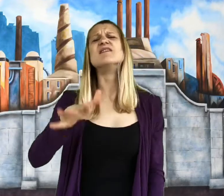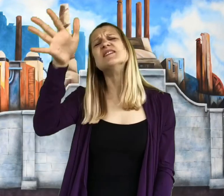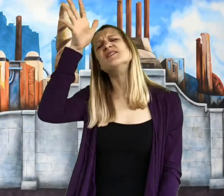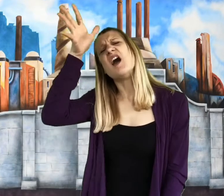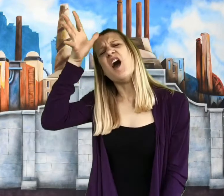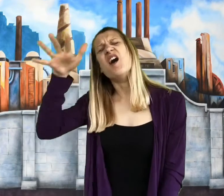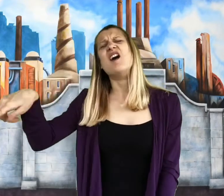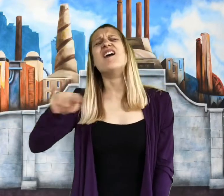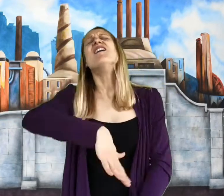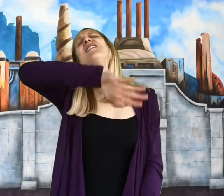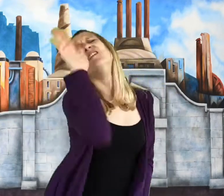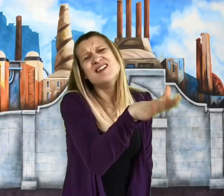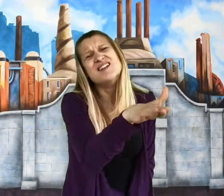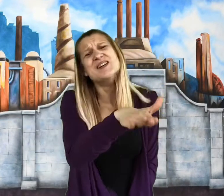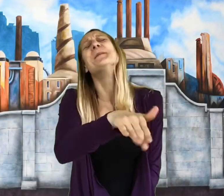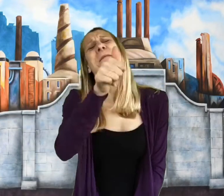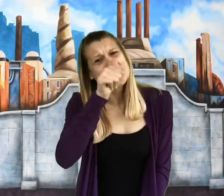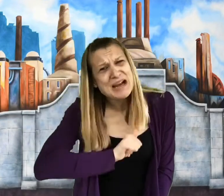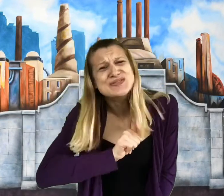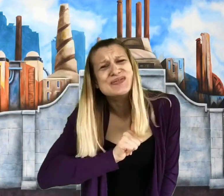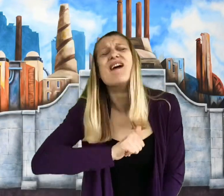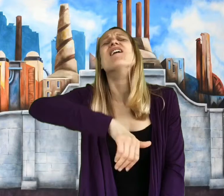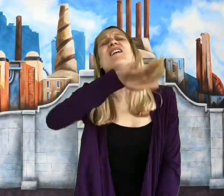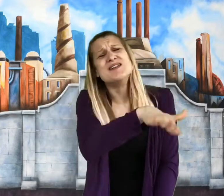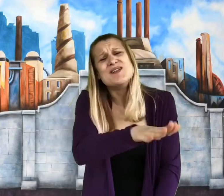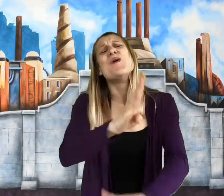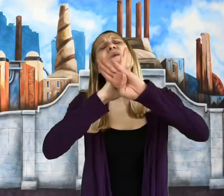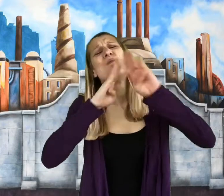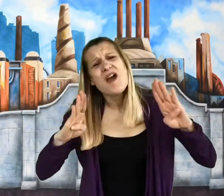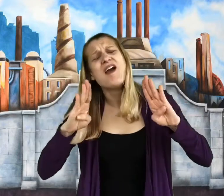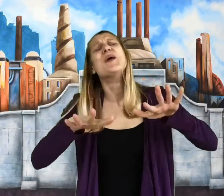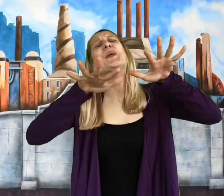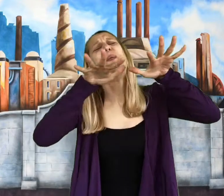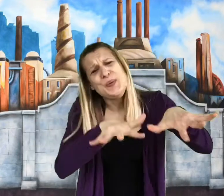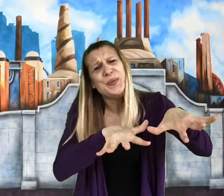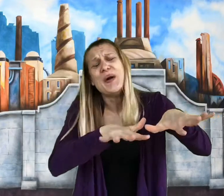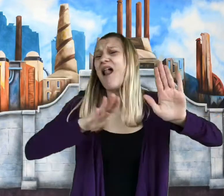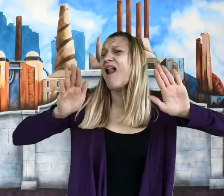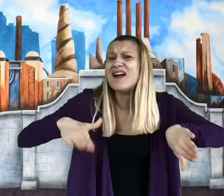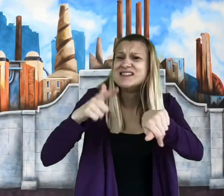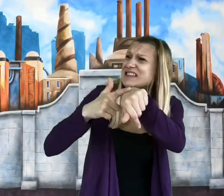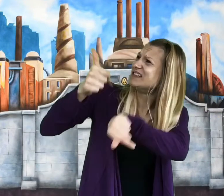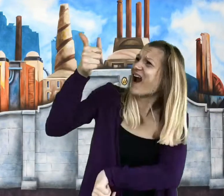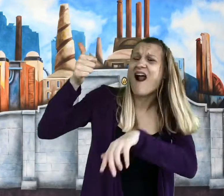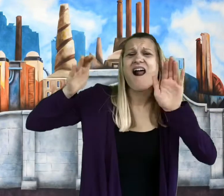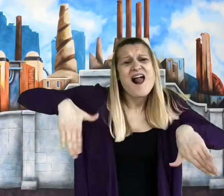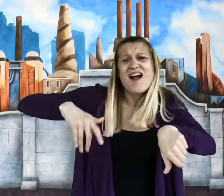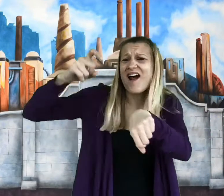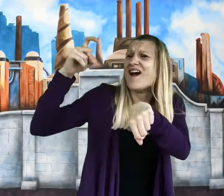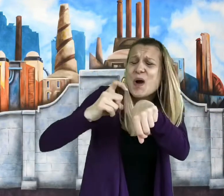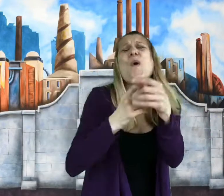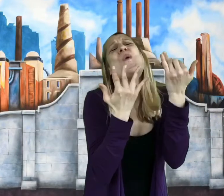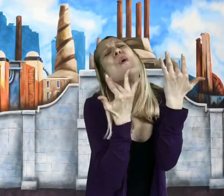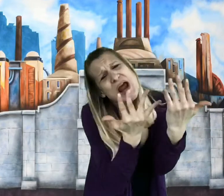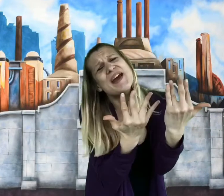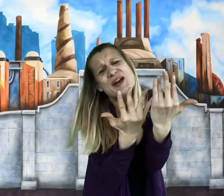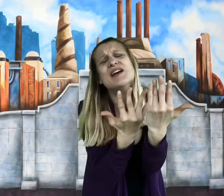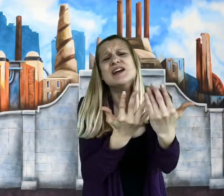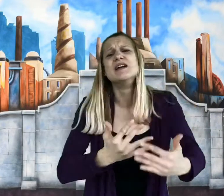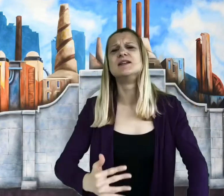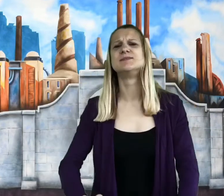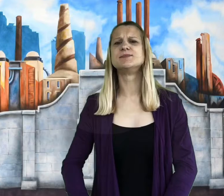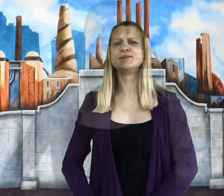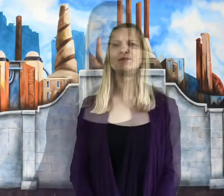"Be patient!" cried the fathers. "Be still! It’s not time yet! It’s not ten o’clock! Just wait!"